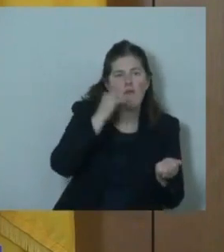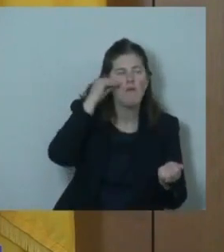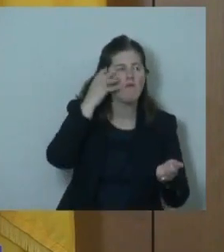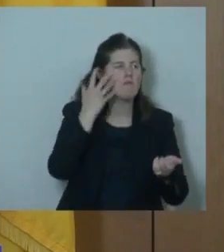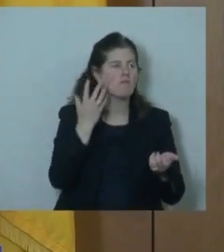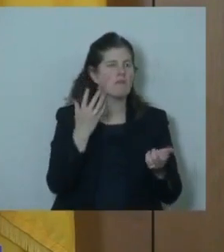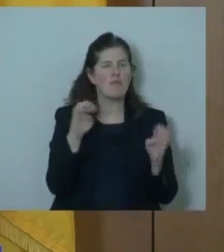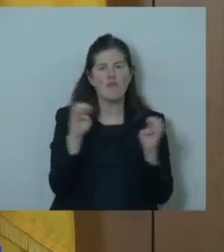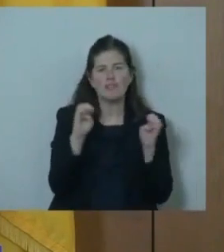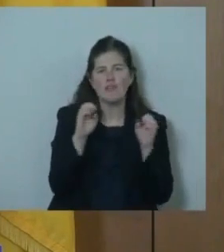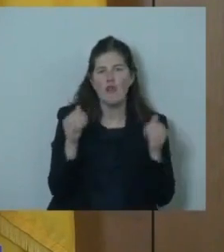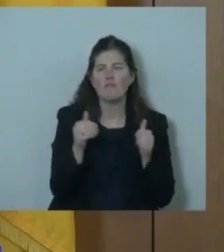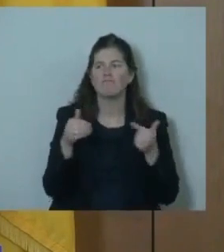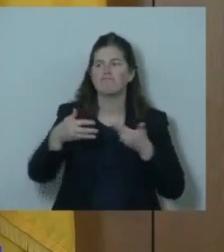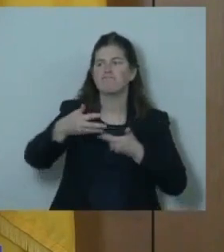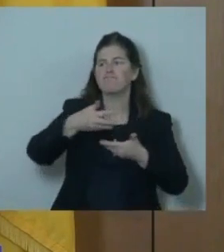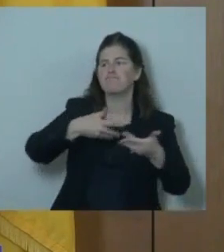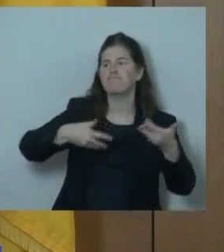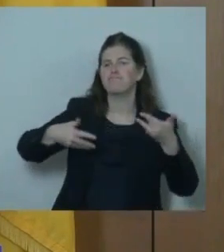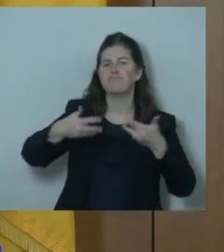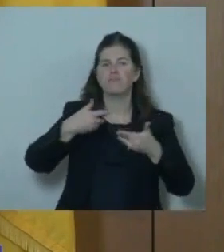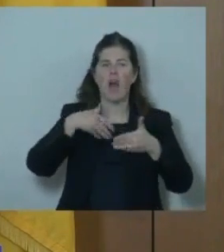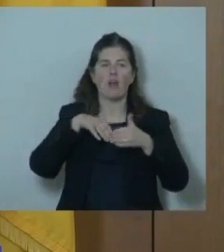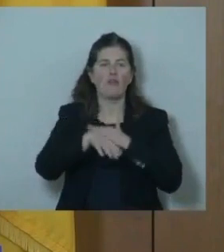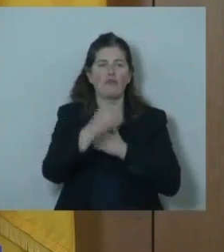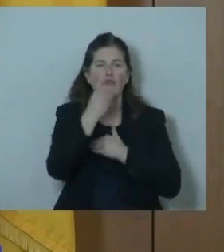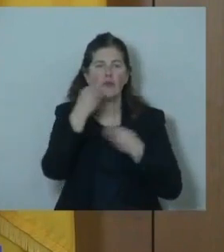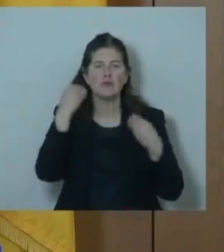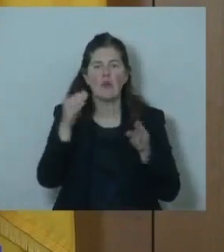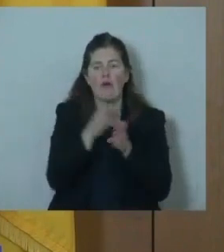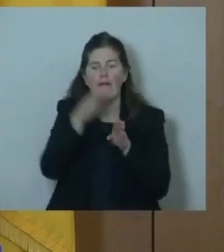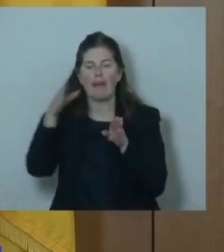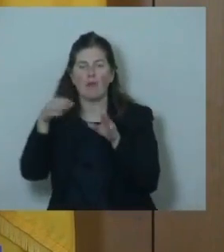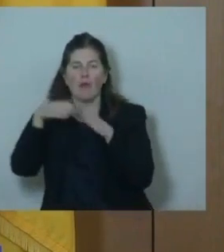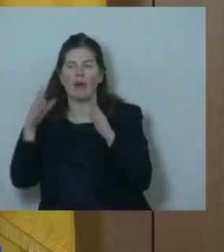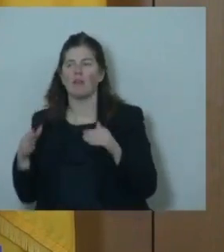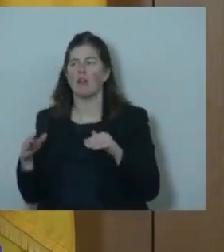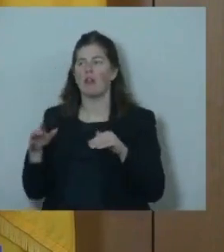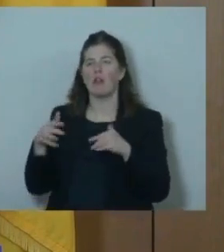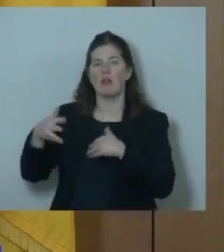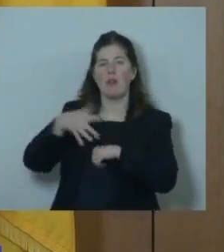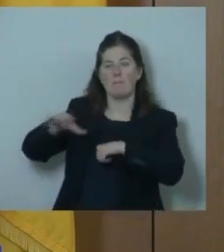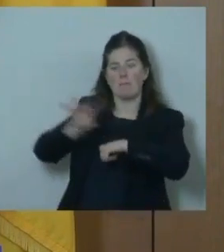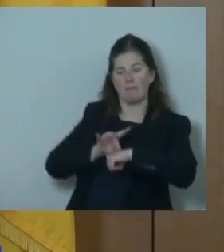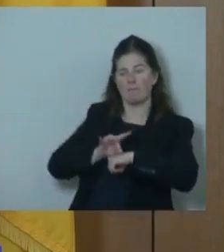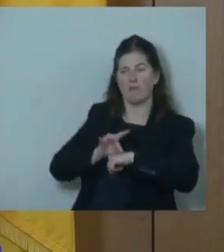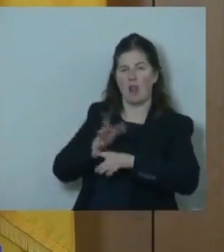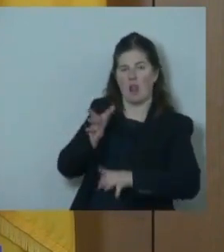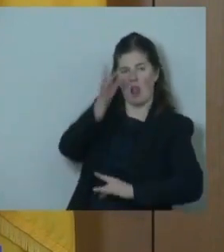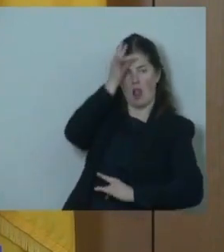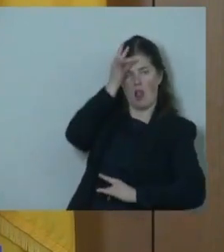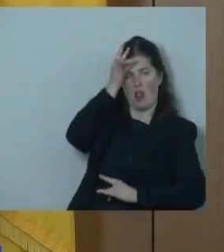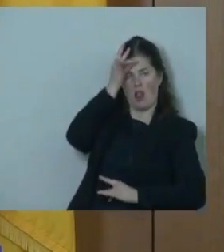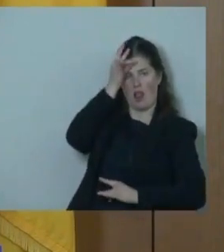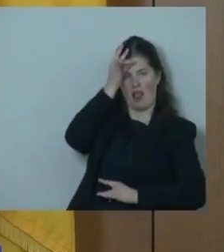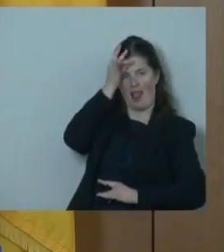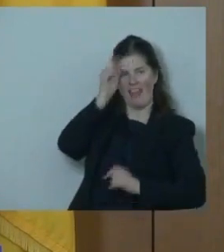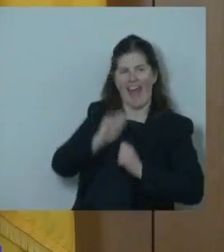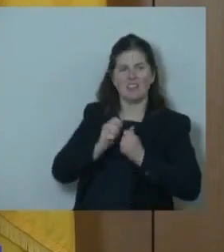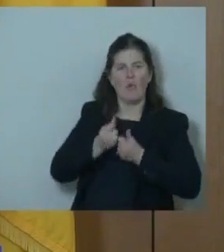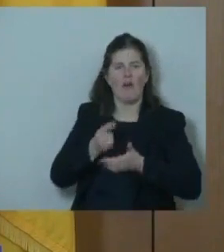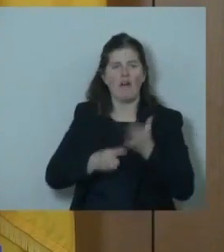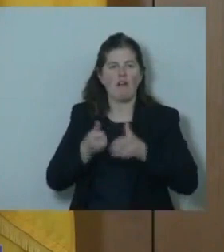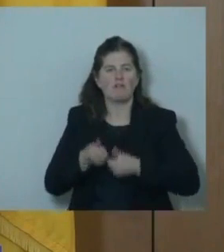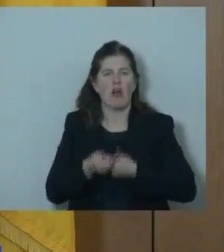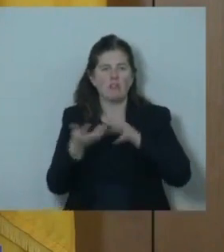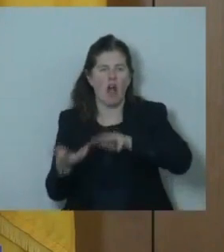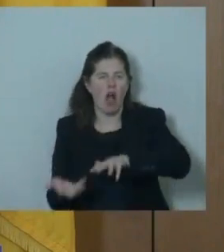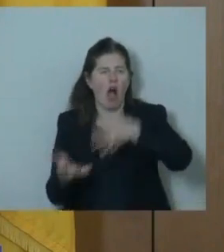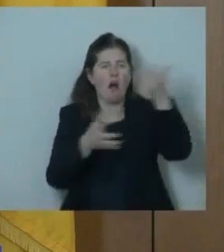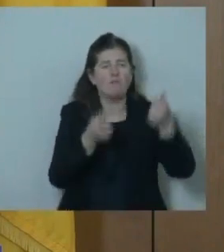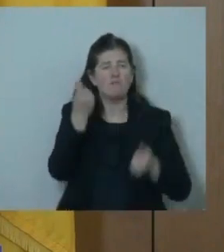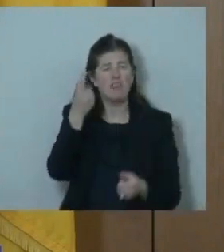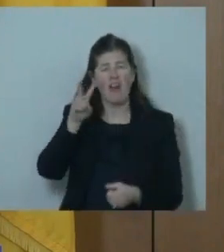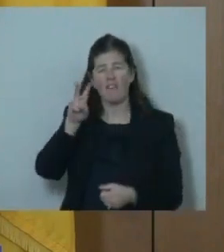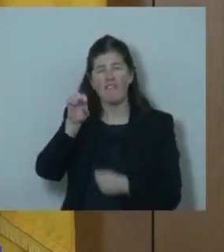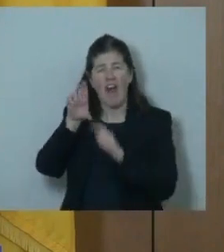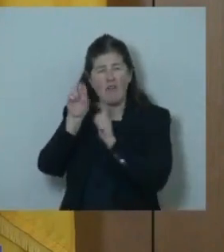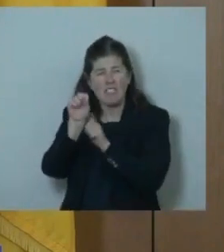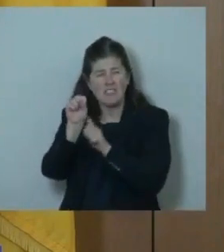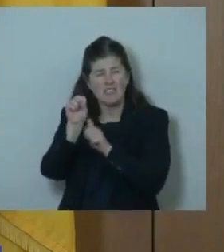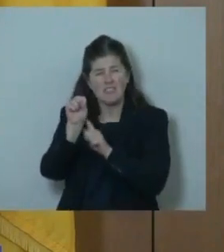IT IS WAITING FOR YOU TO SHOW UP AT A BUSINESS OR LONG-TERM CARE FACILITY OR EMERGENCY ROOM OR GROCERY STORE OR NEIGHBORS HOUSE.